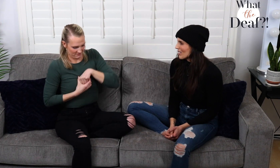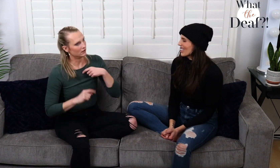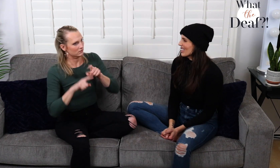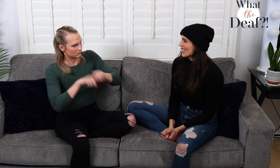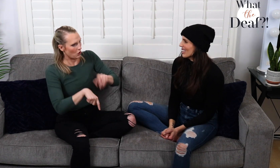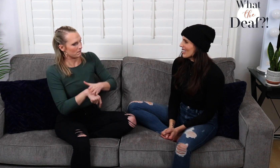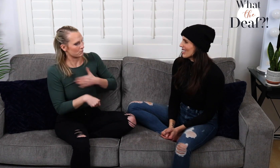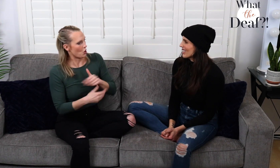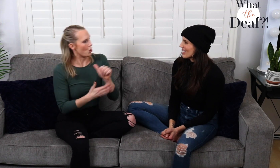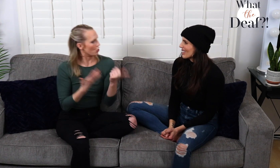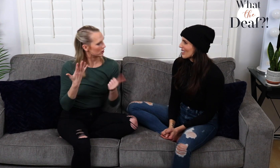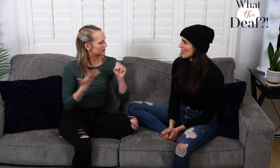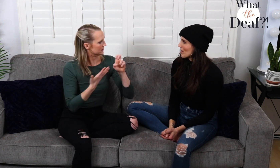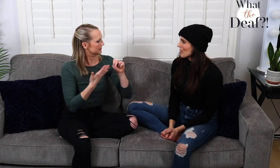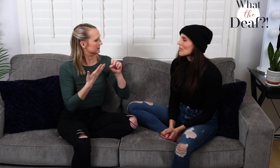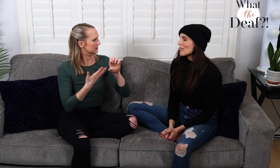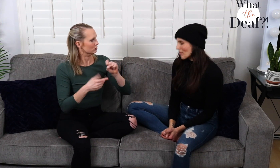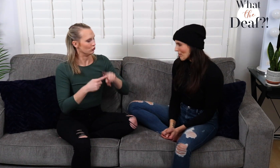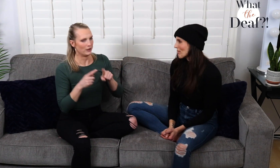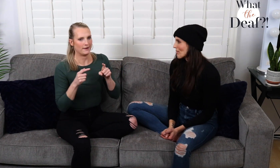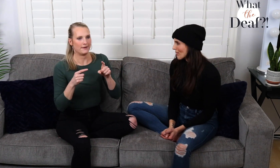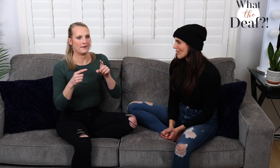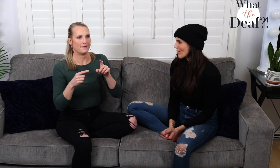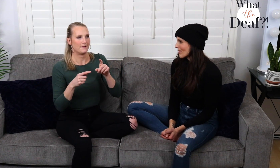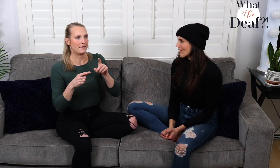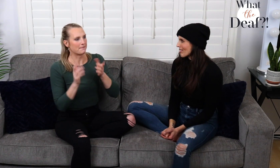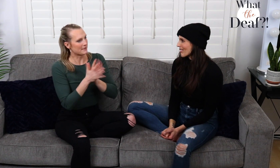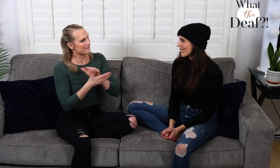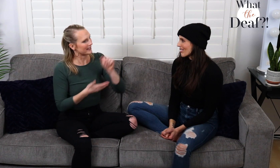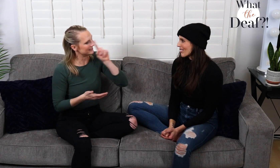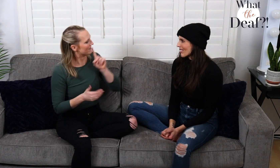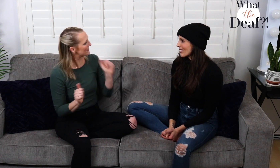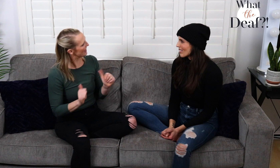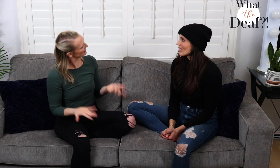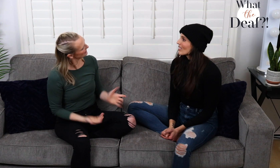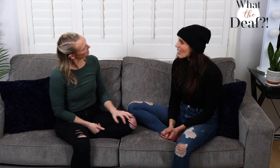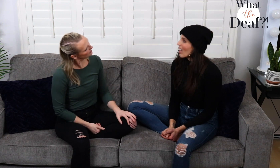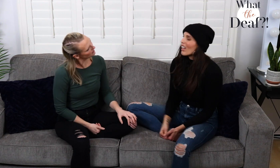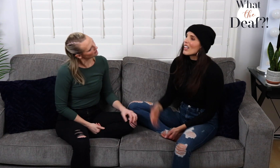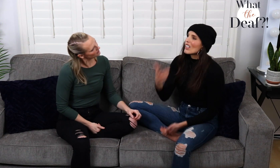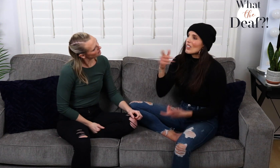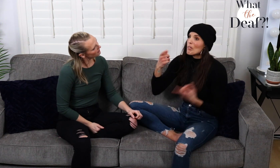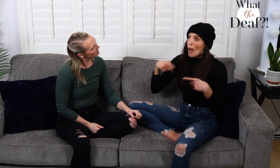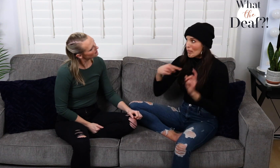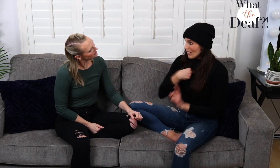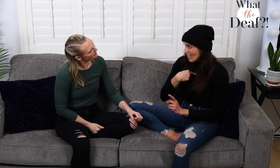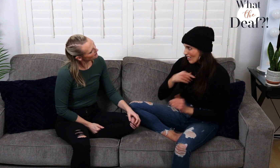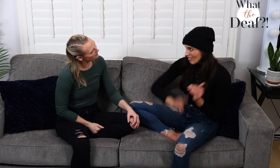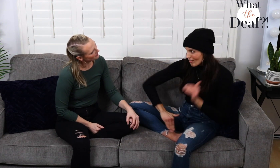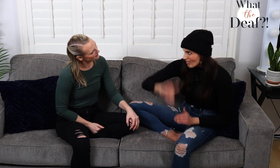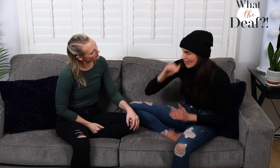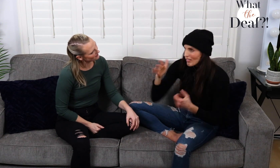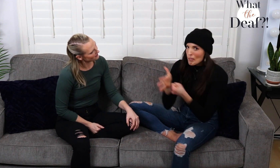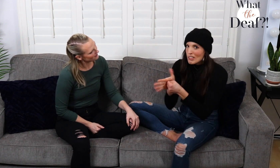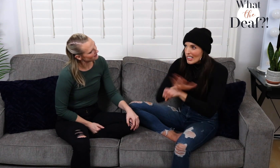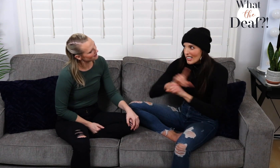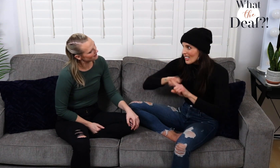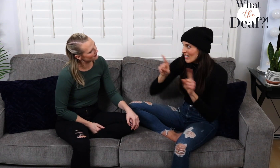me and I rely on my other senses to become a Deaf athlete. While when I was growing up it was